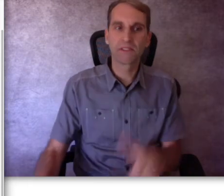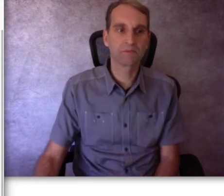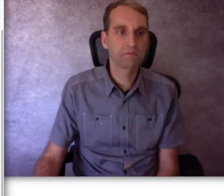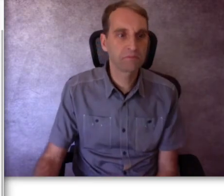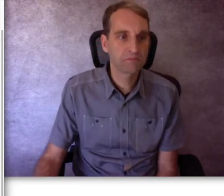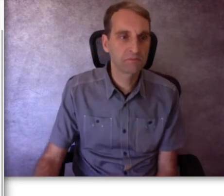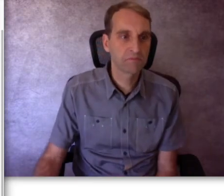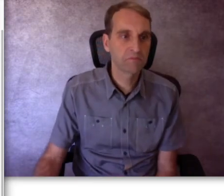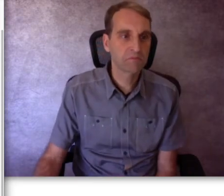We can play with speed.